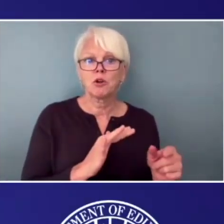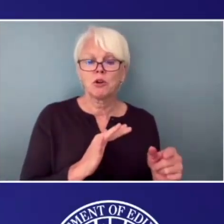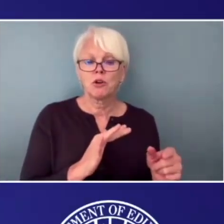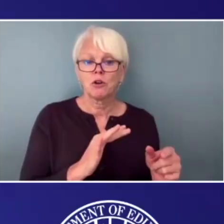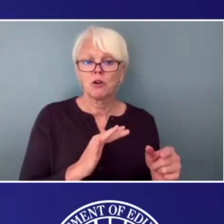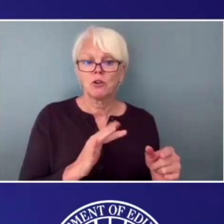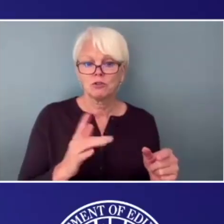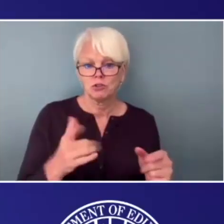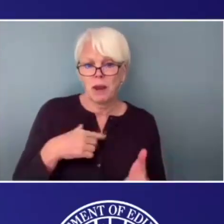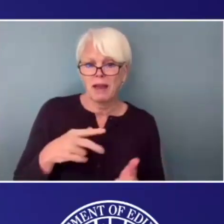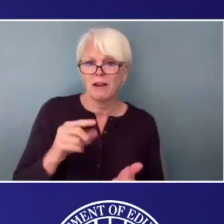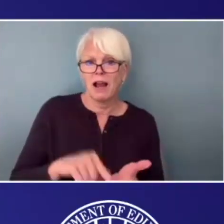the video feed.